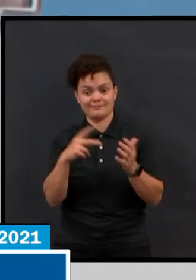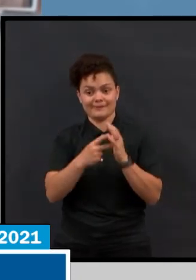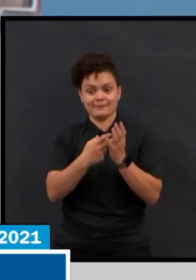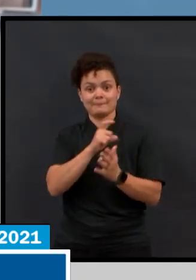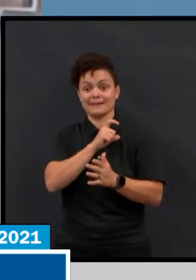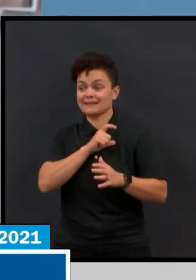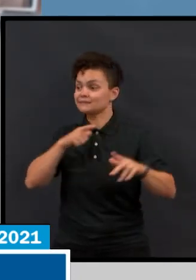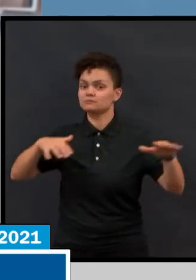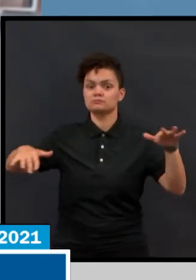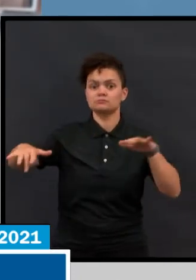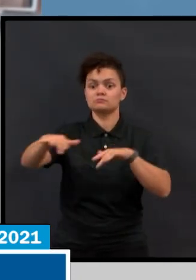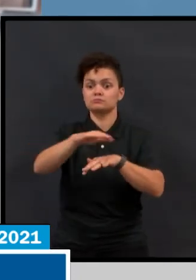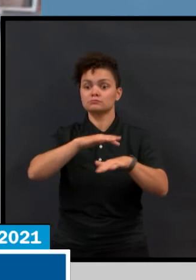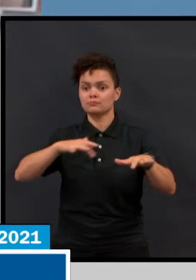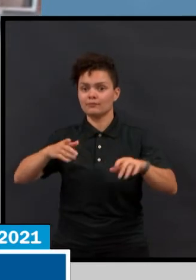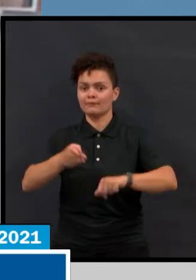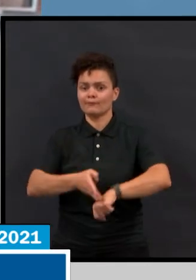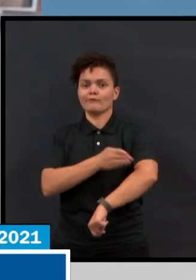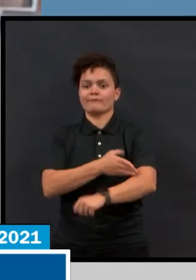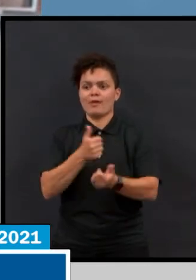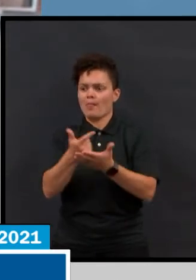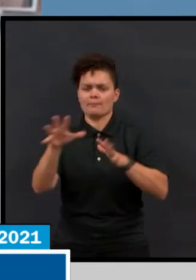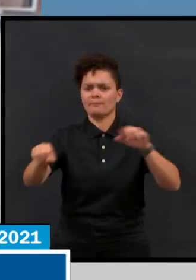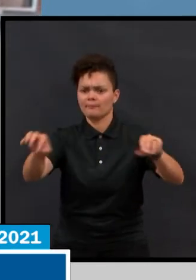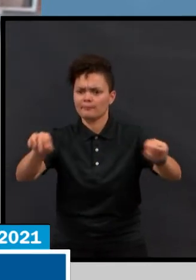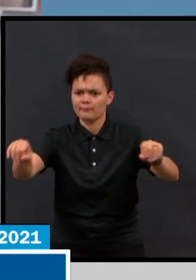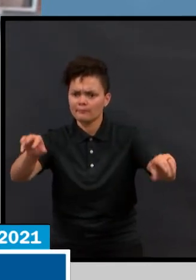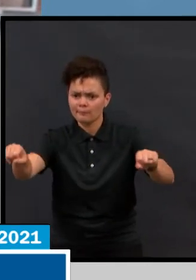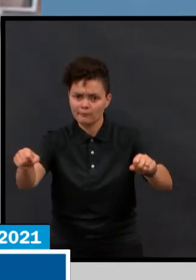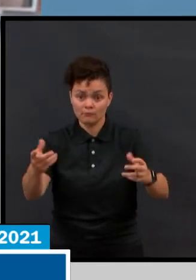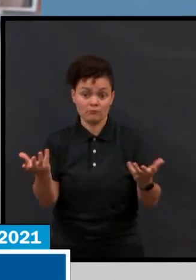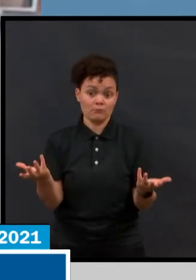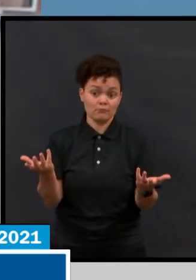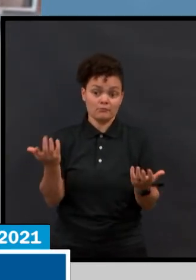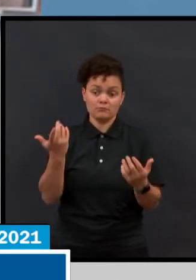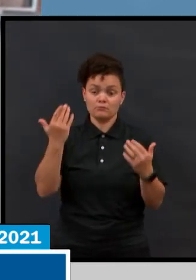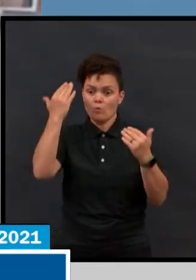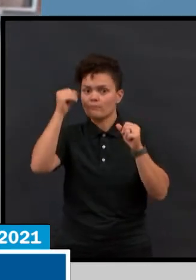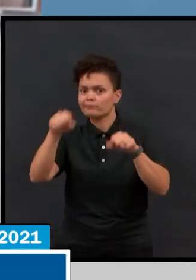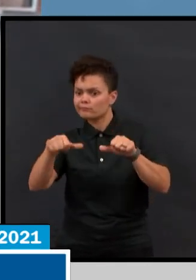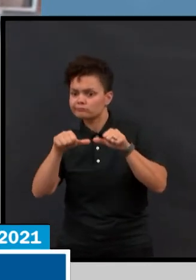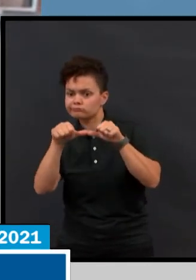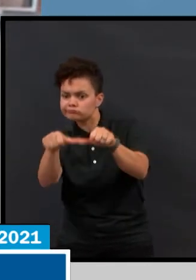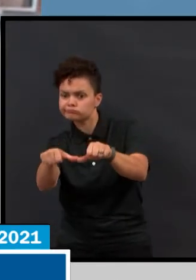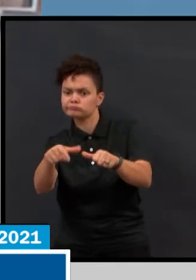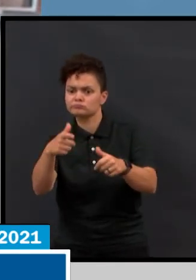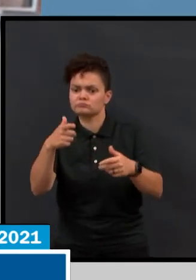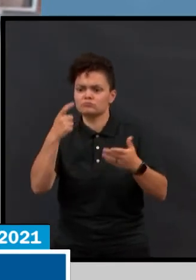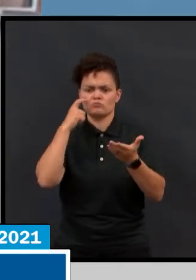good things hopefully we can keep that going and we can see those um those crime reductions remain